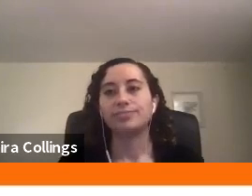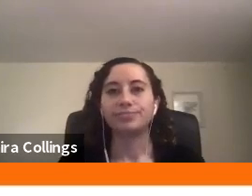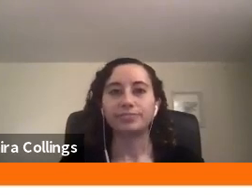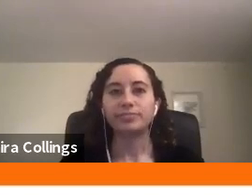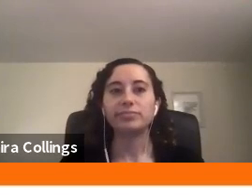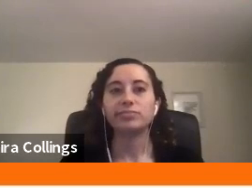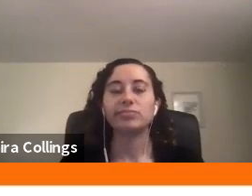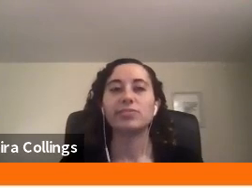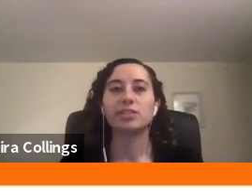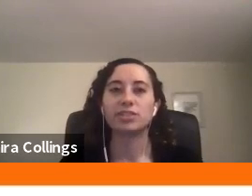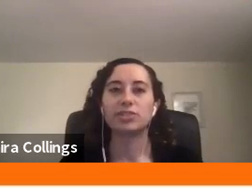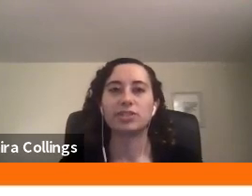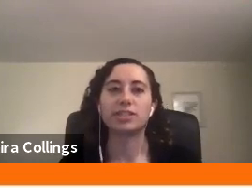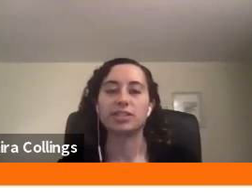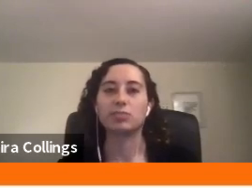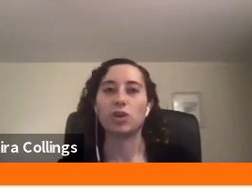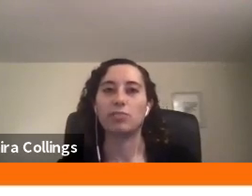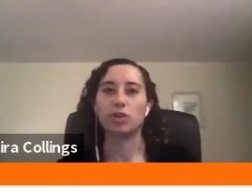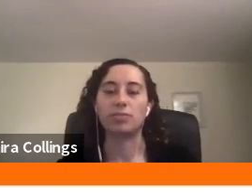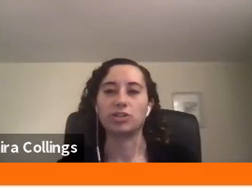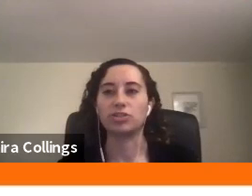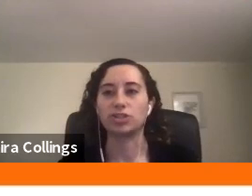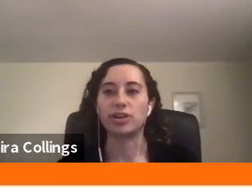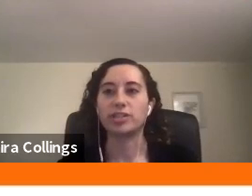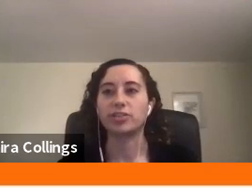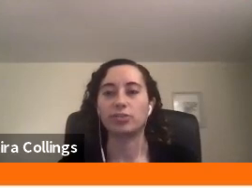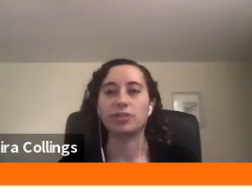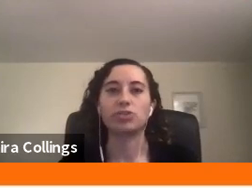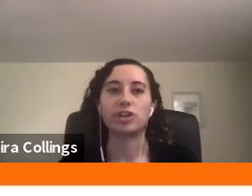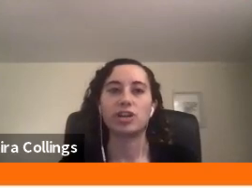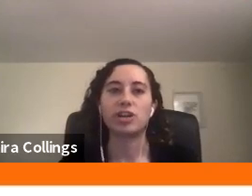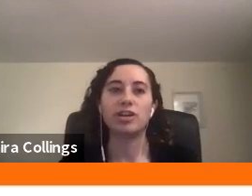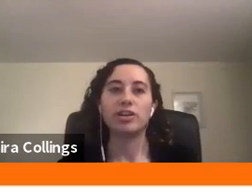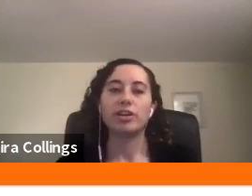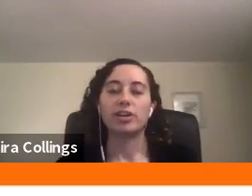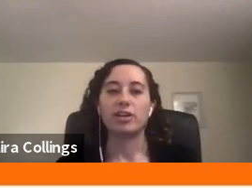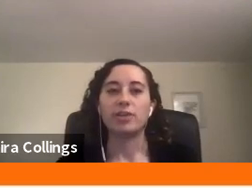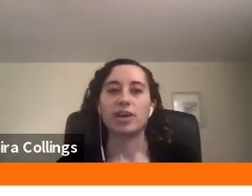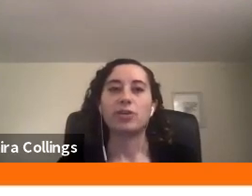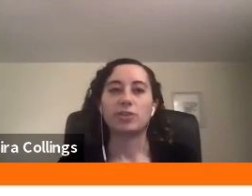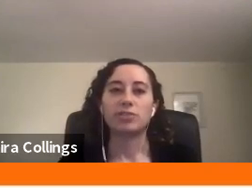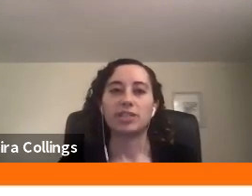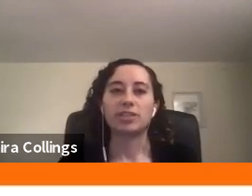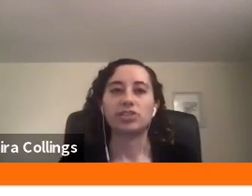And what happens to so many others like me. And that is by Sarah J Thompson. That is a link to their blog.